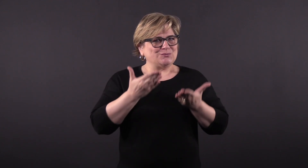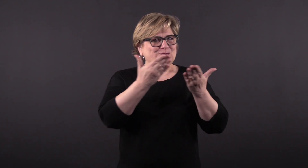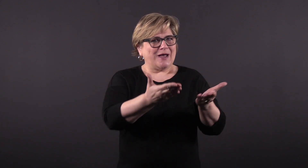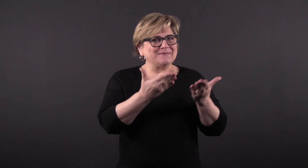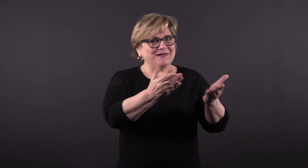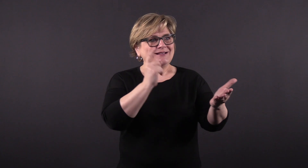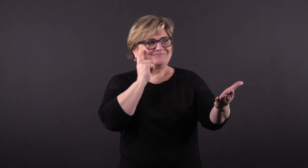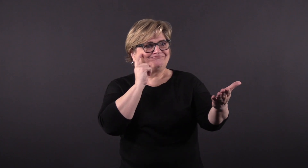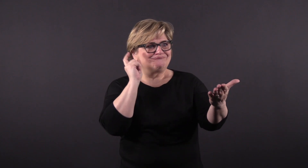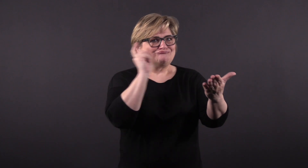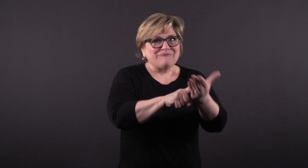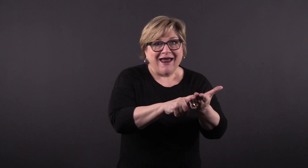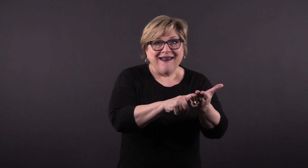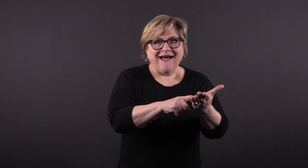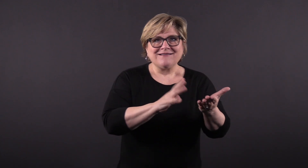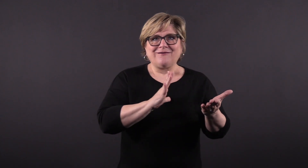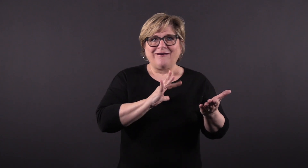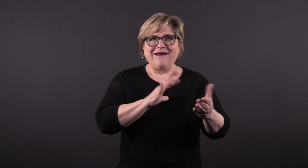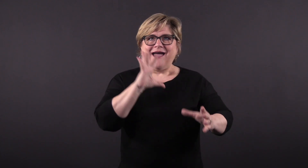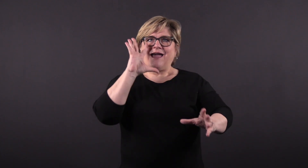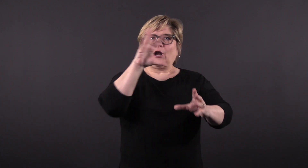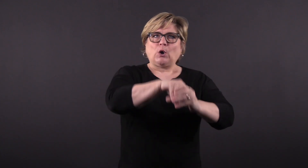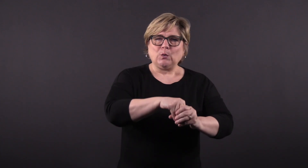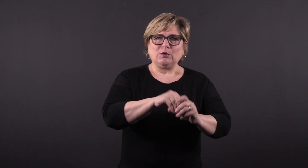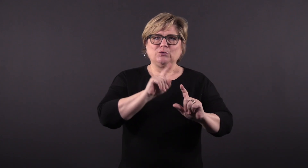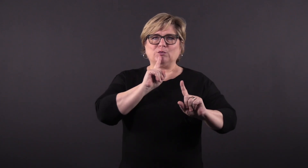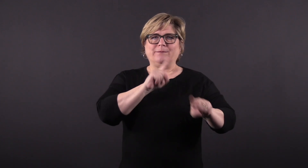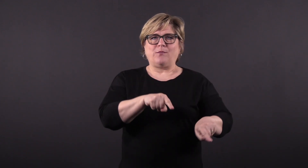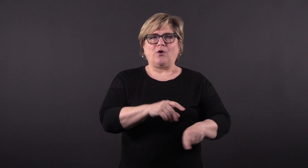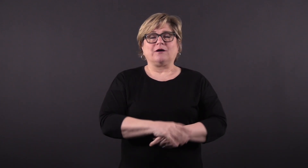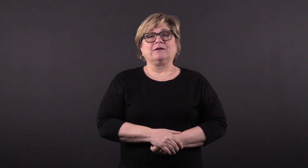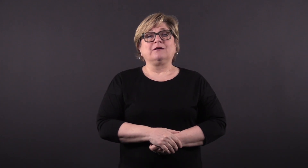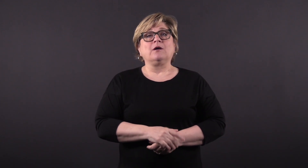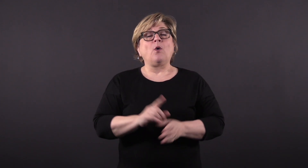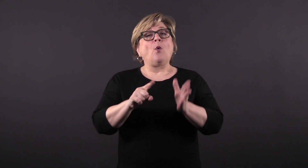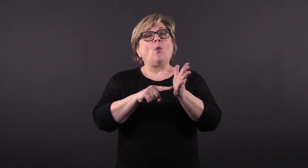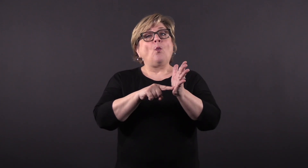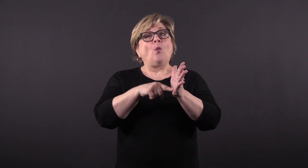recognized and are included in this report.